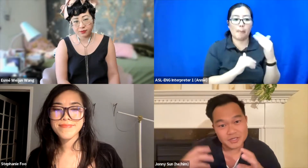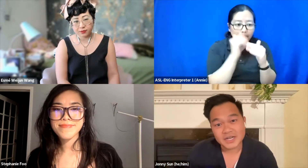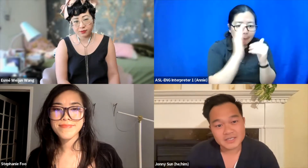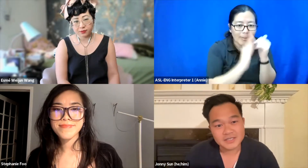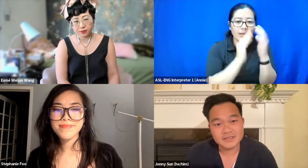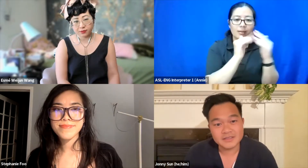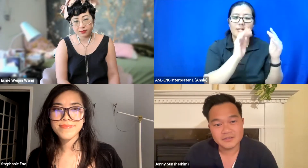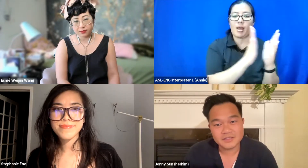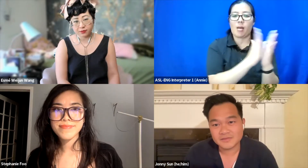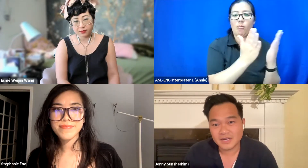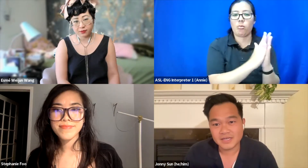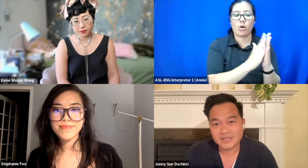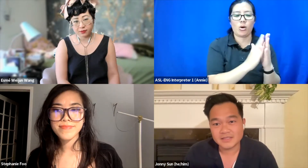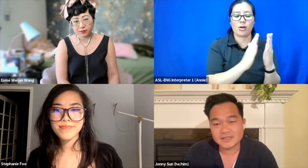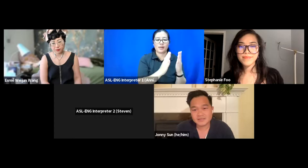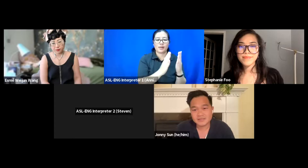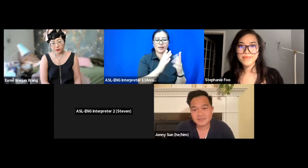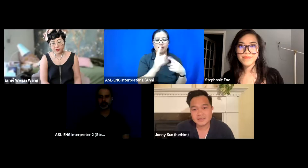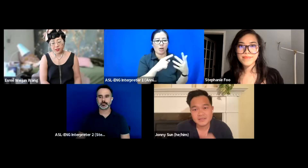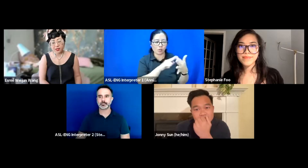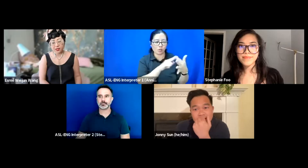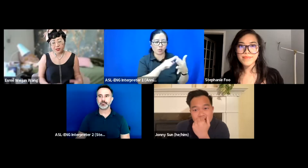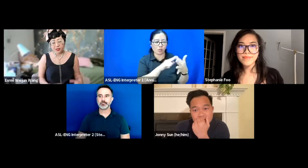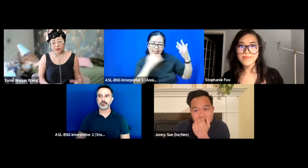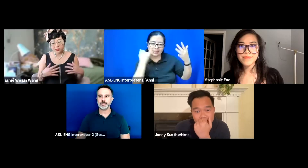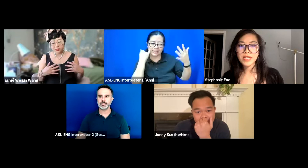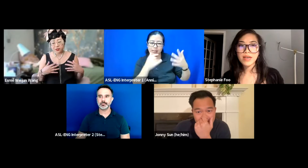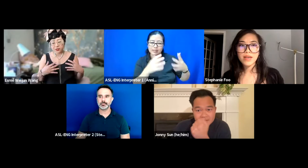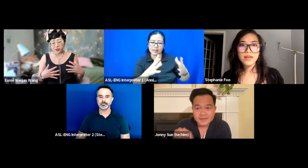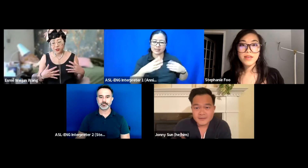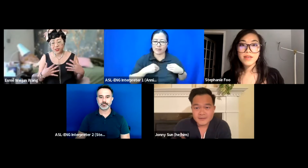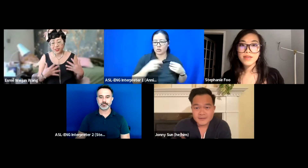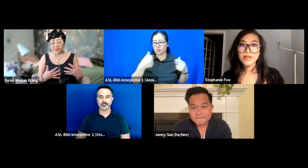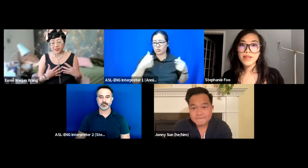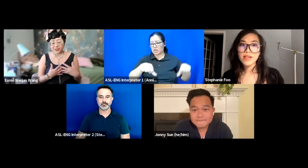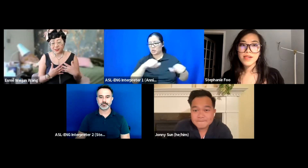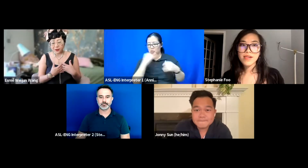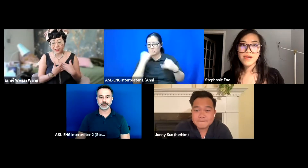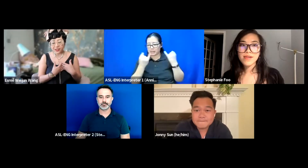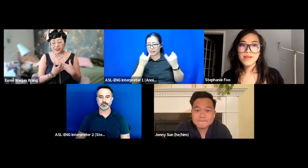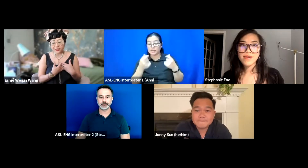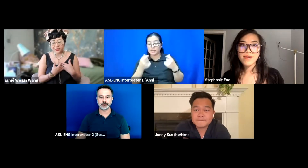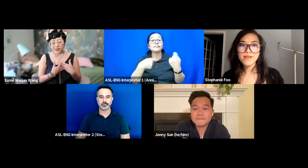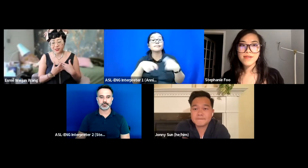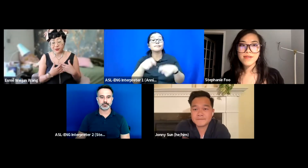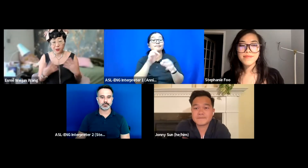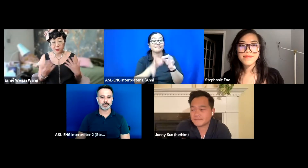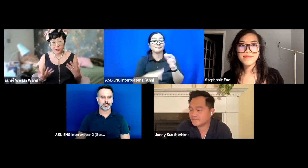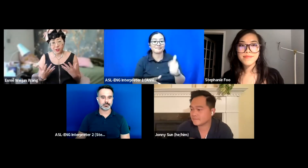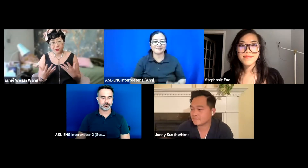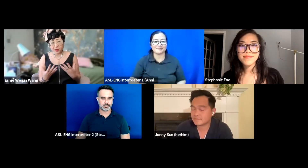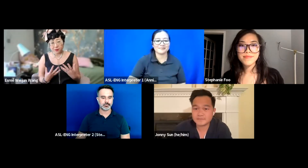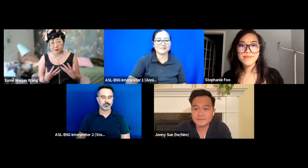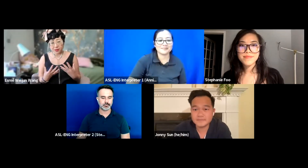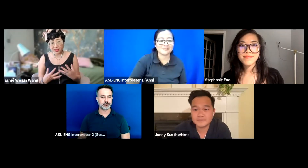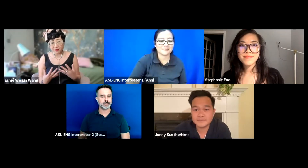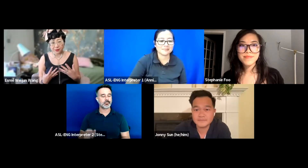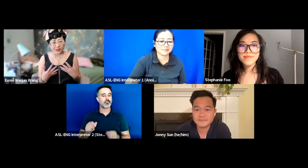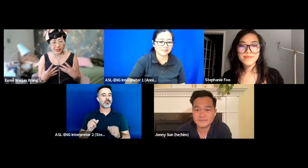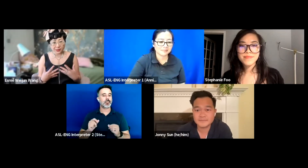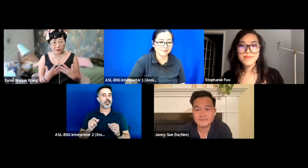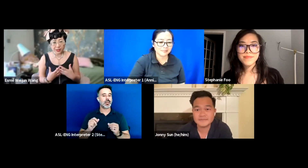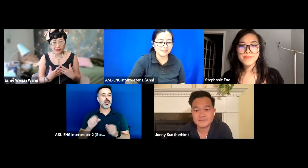they really had a lot invested in this 'author overcomes disability' narrative.